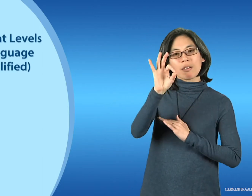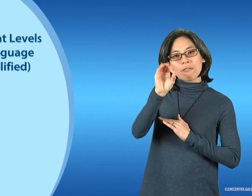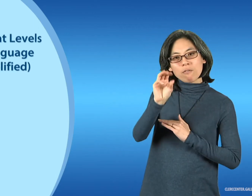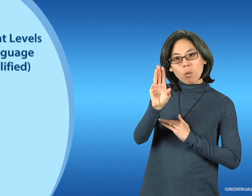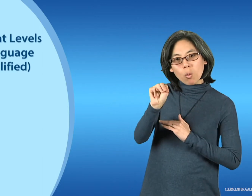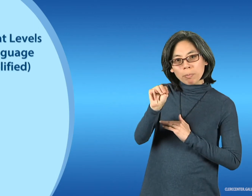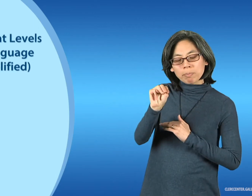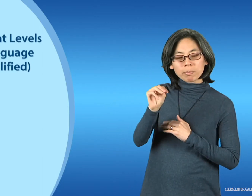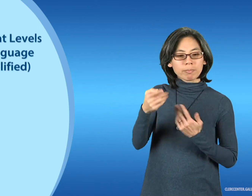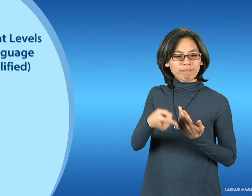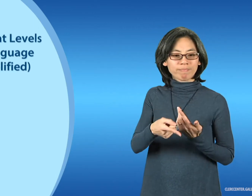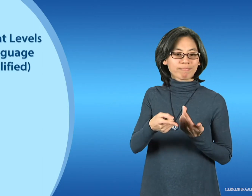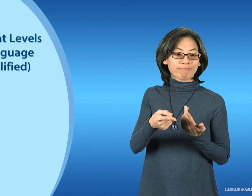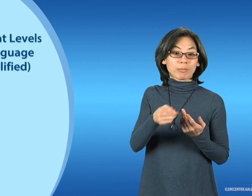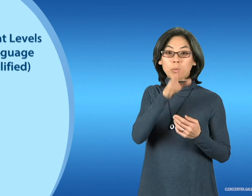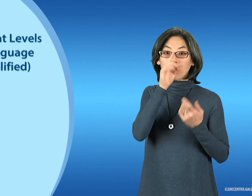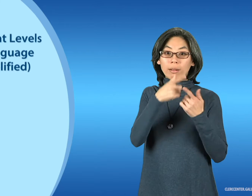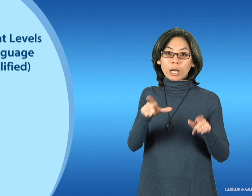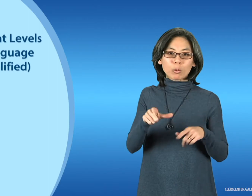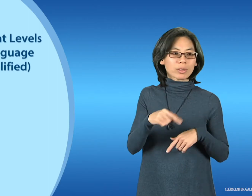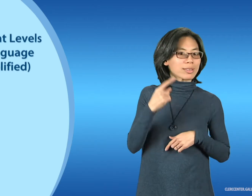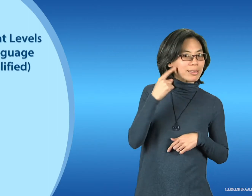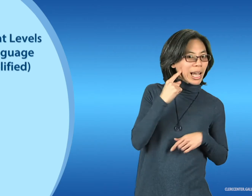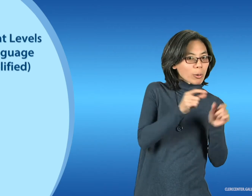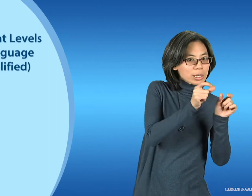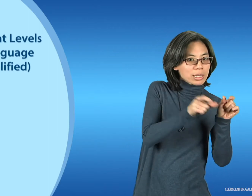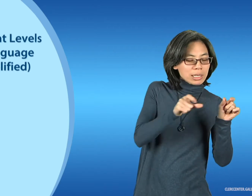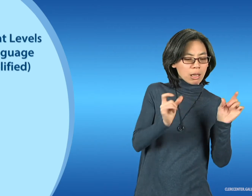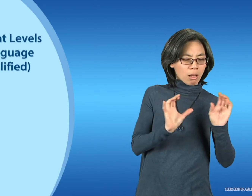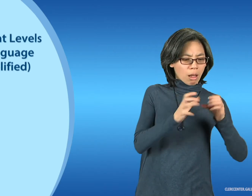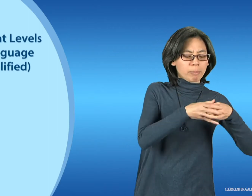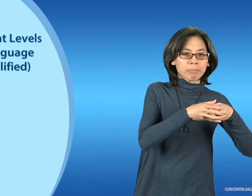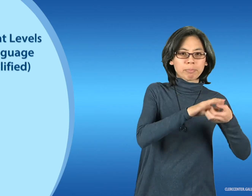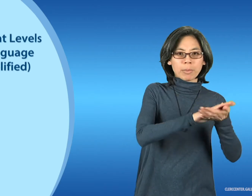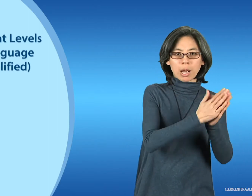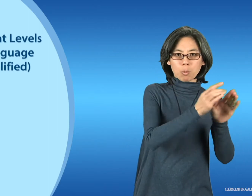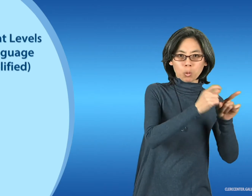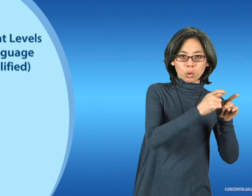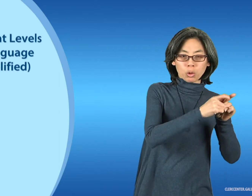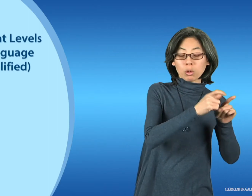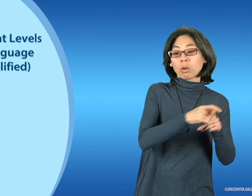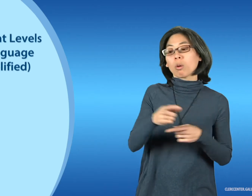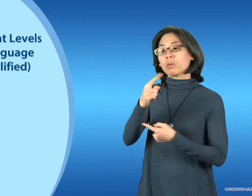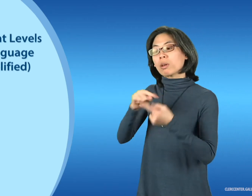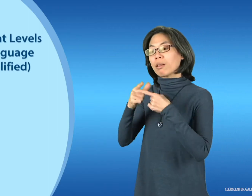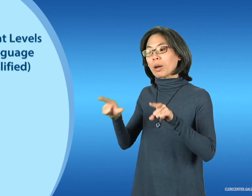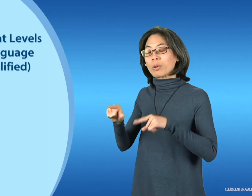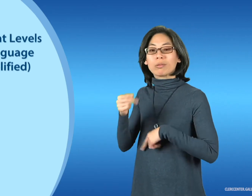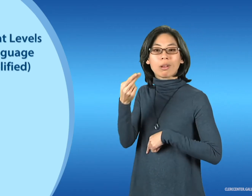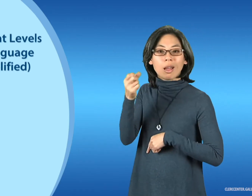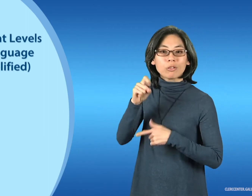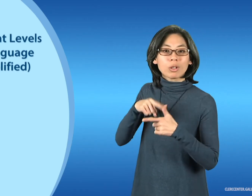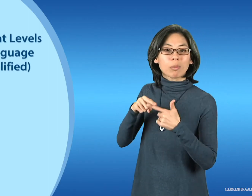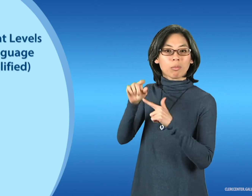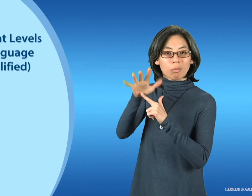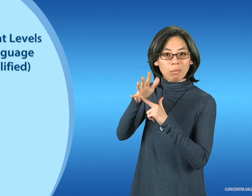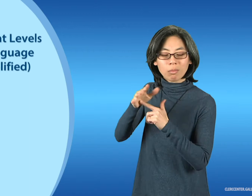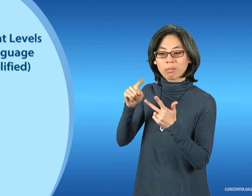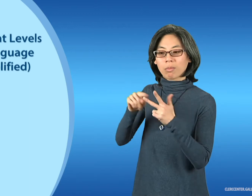which is the level of form. In spoken languages you have sound segments that combine together to make a word, or in sign languages, you have hand shapes,